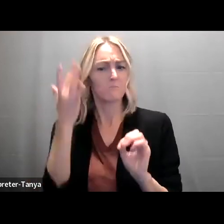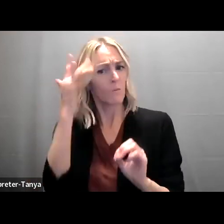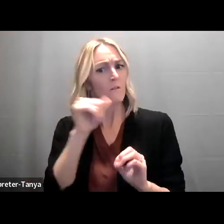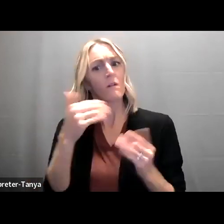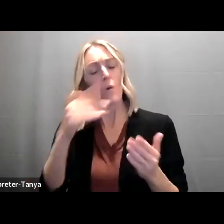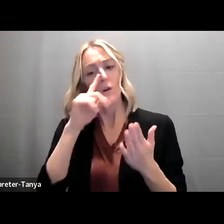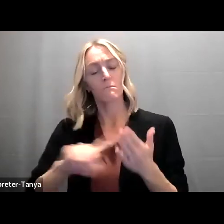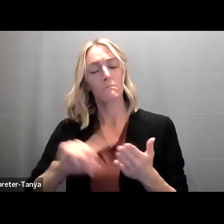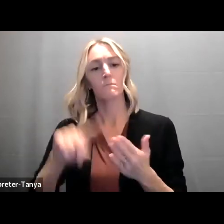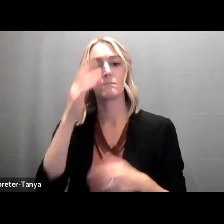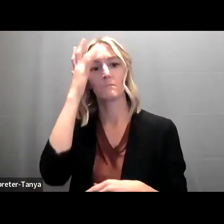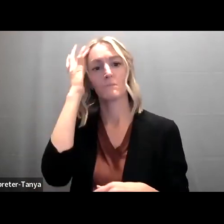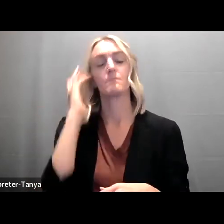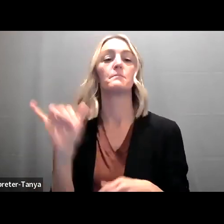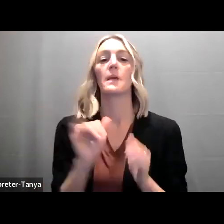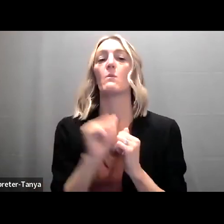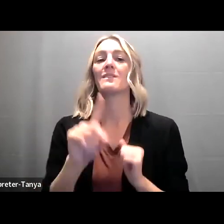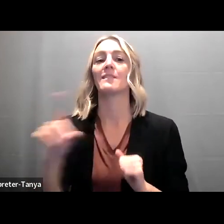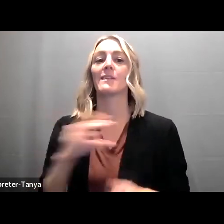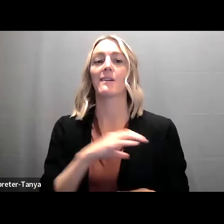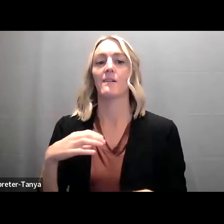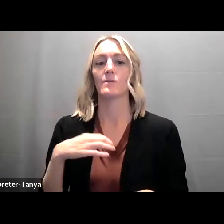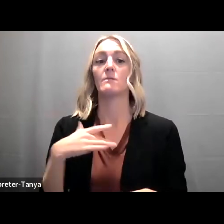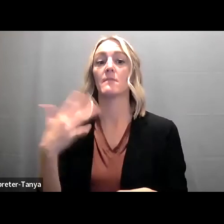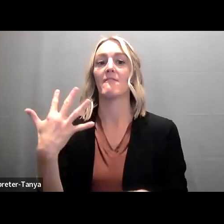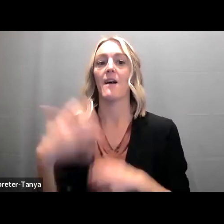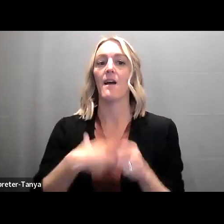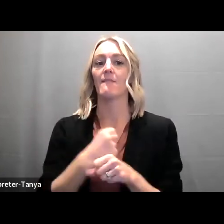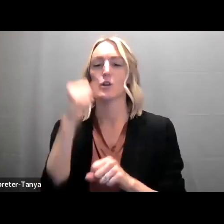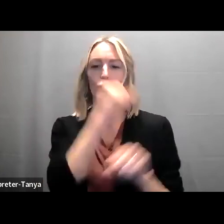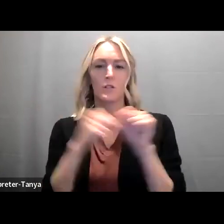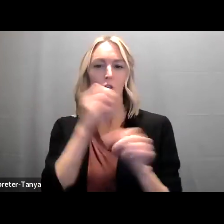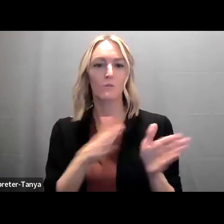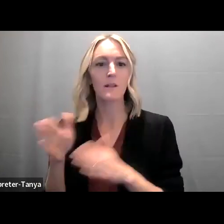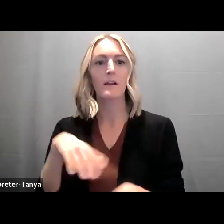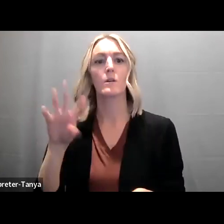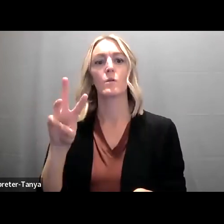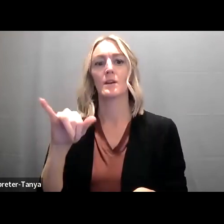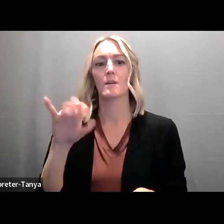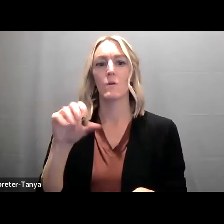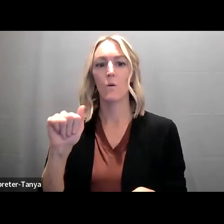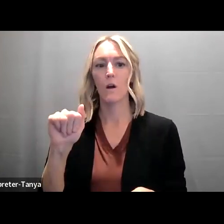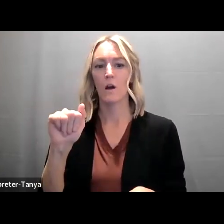Same thing with DD council five-year strategic plan wee state plan through voc rehab.